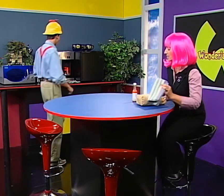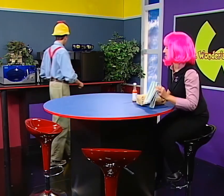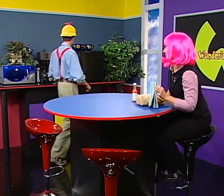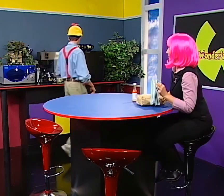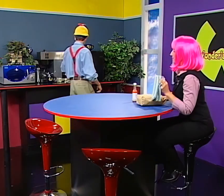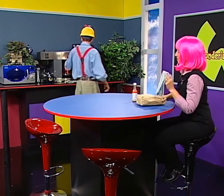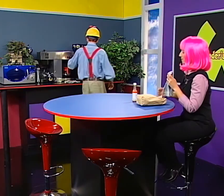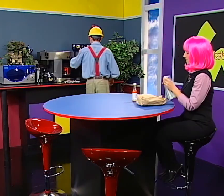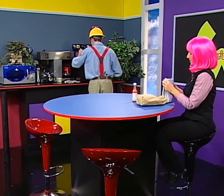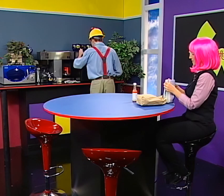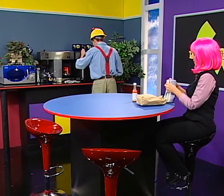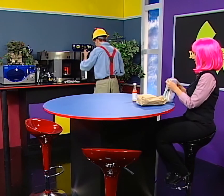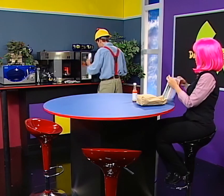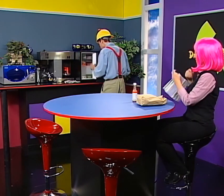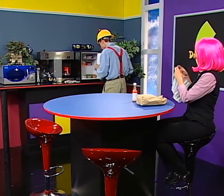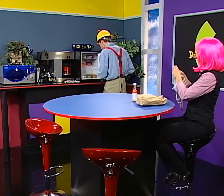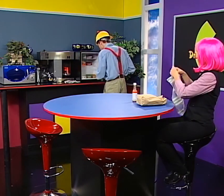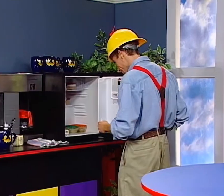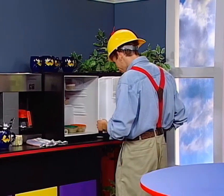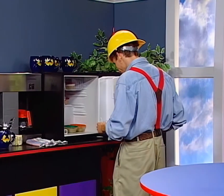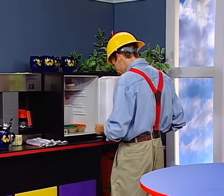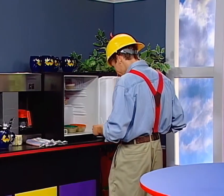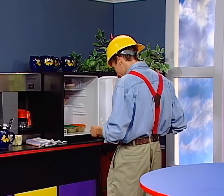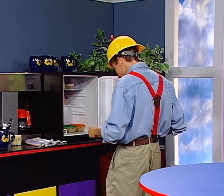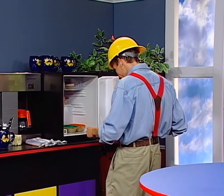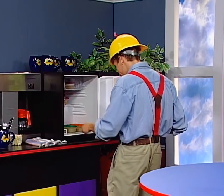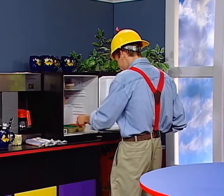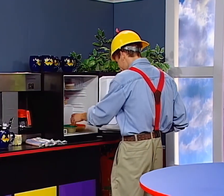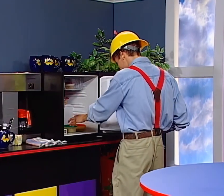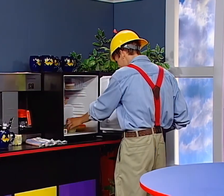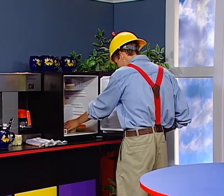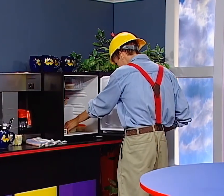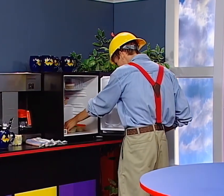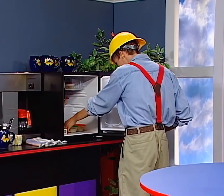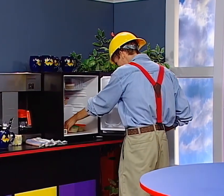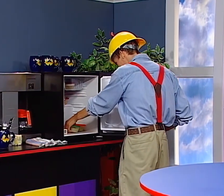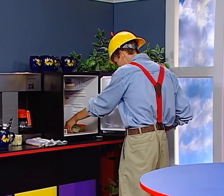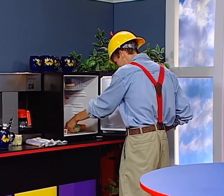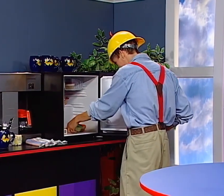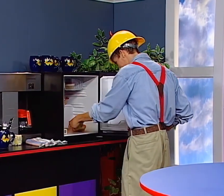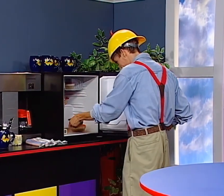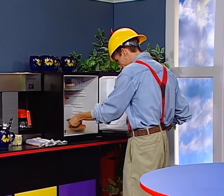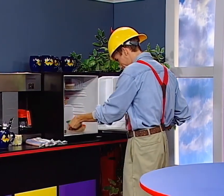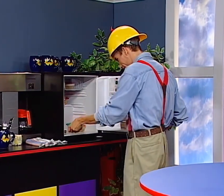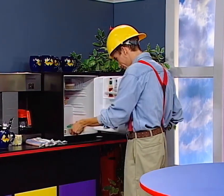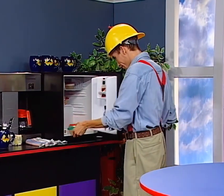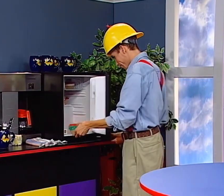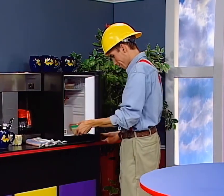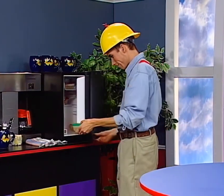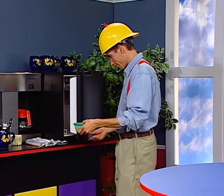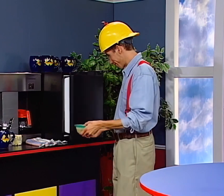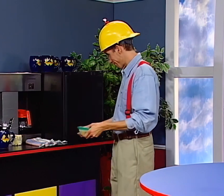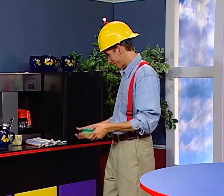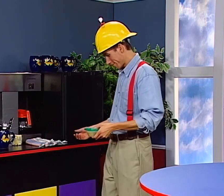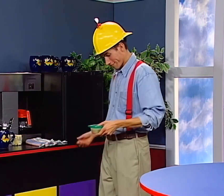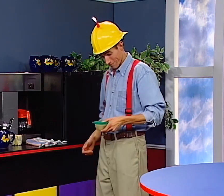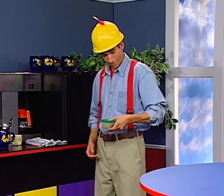HMM, HMM, OH, YEAH, HMM.